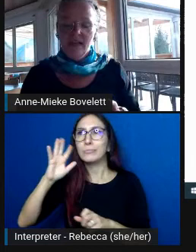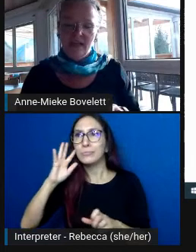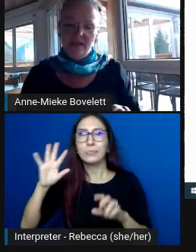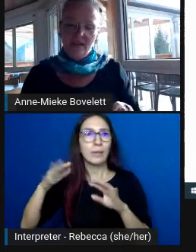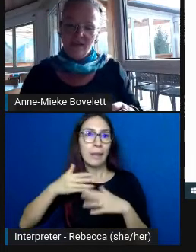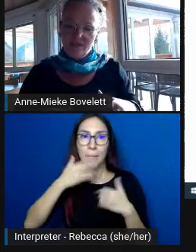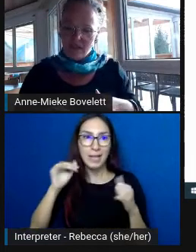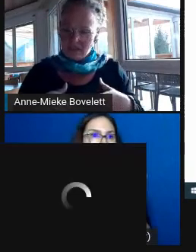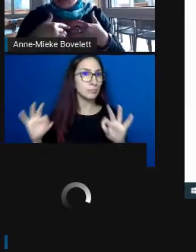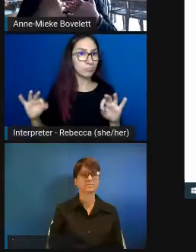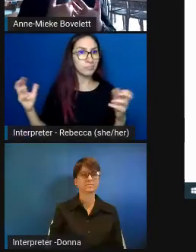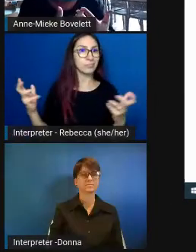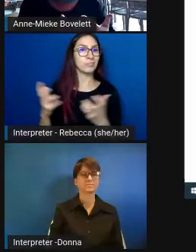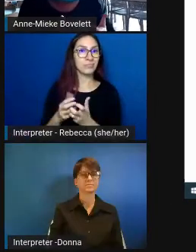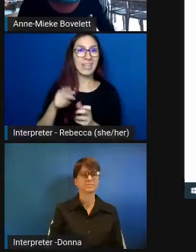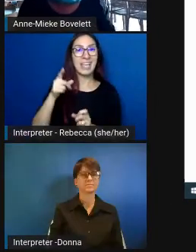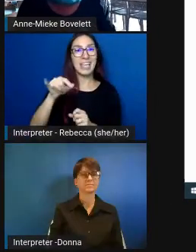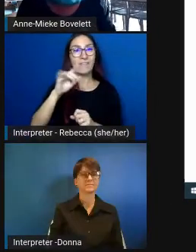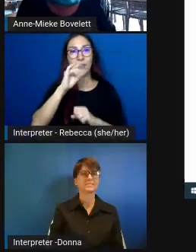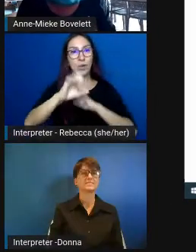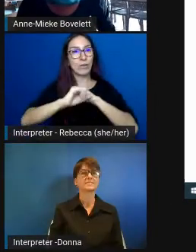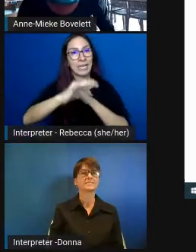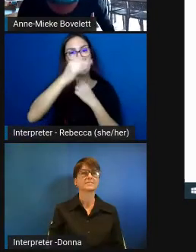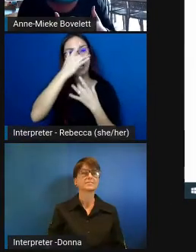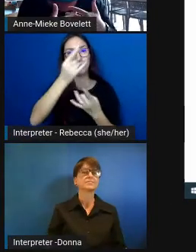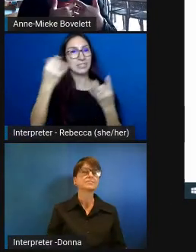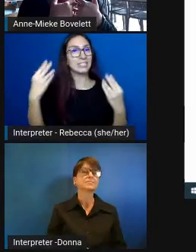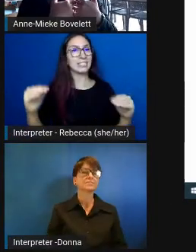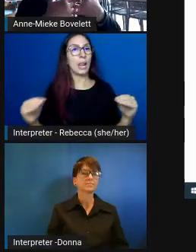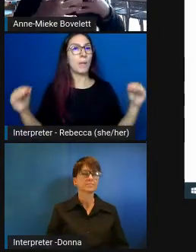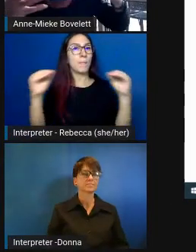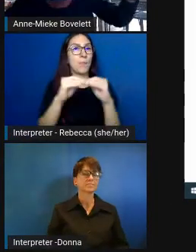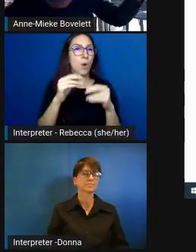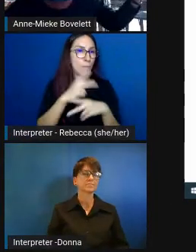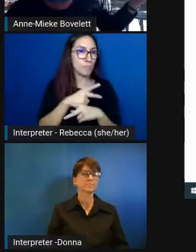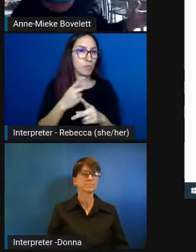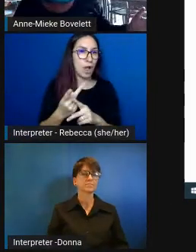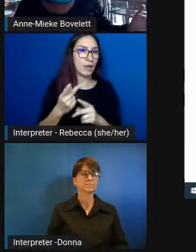in selling more products, so their products get spread more